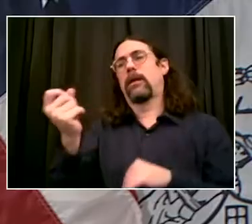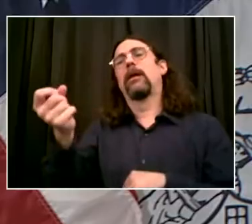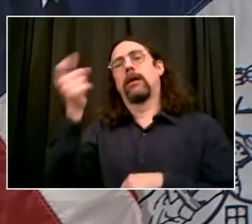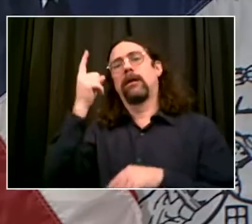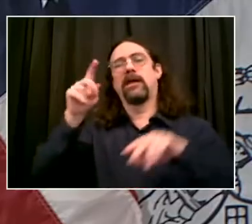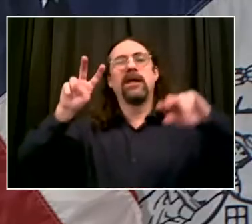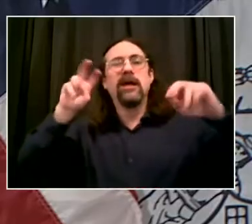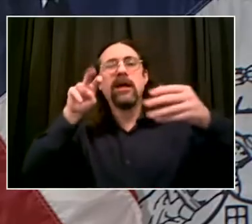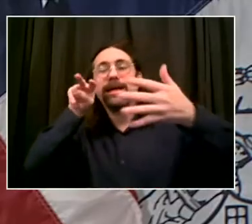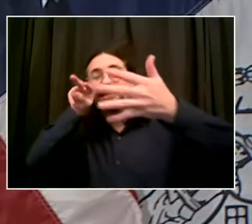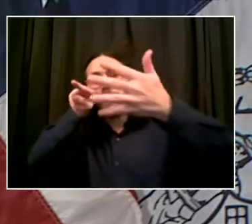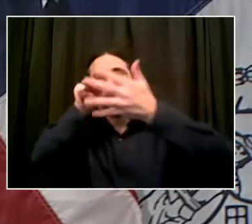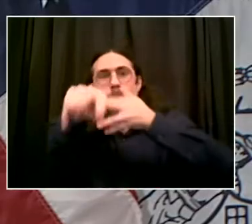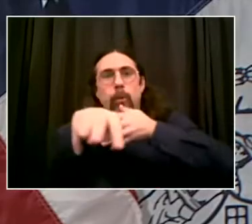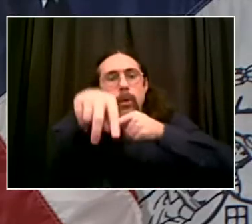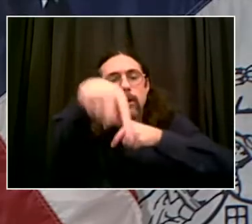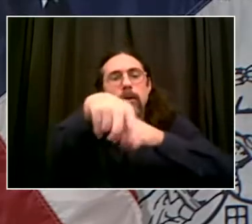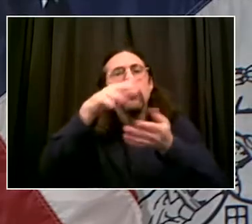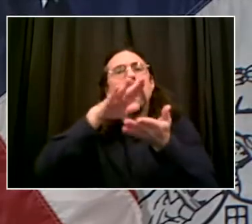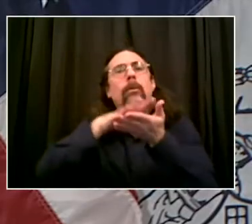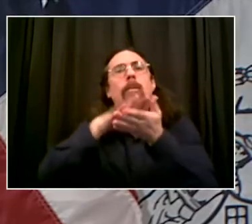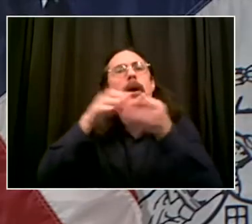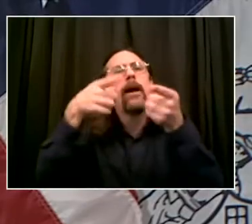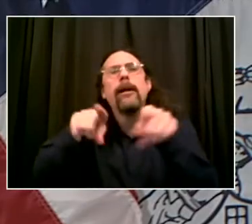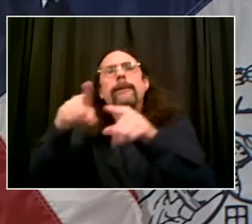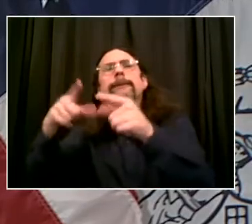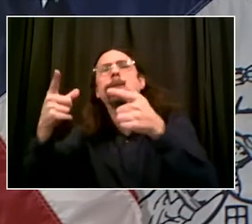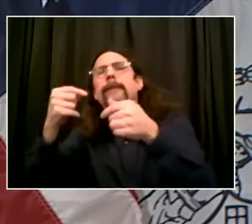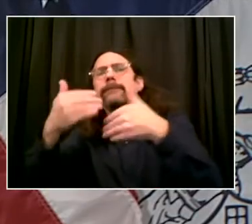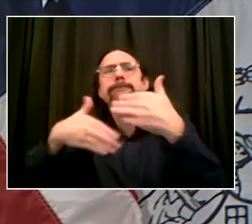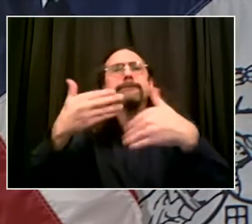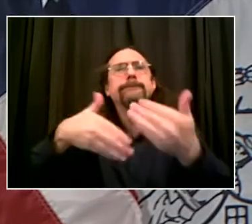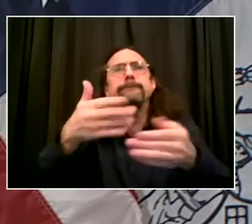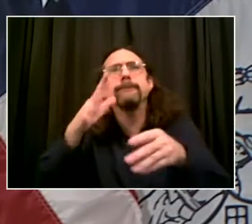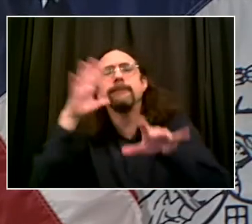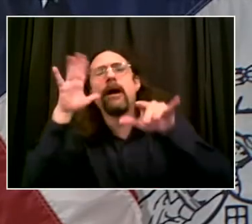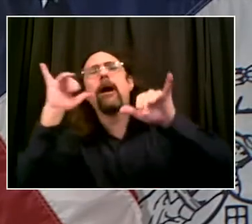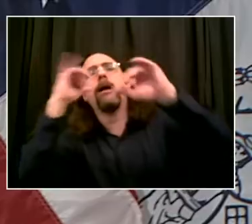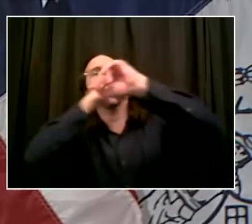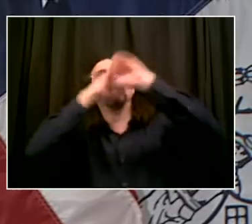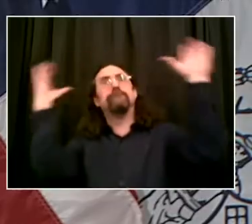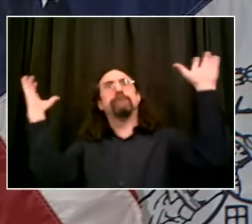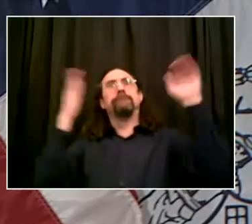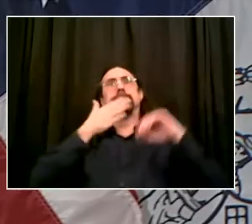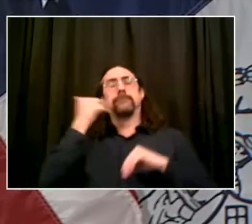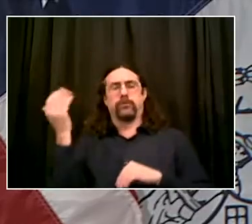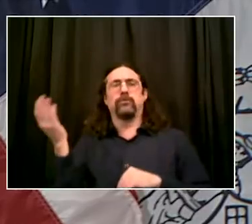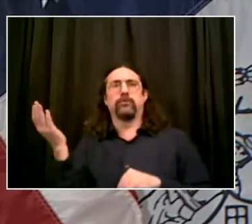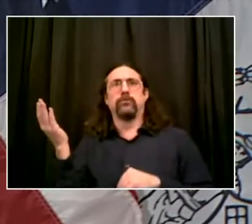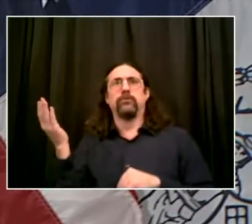SCHOOL DAY. BUT WE SEE WITHTH THEIR OWN EYES THAT DIGITAL CAN OPEN UP ALL SORTTOS F F